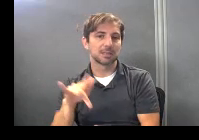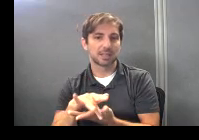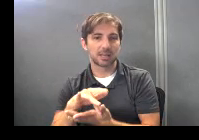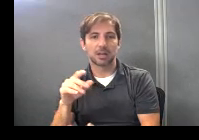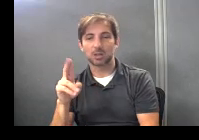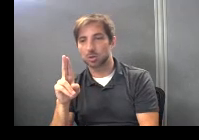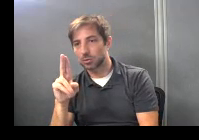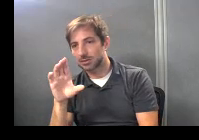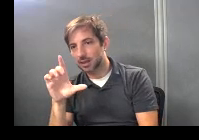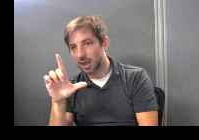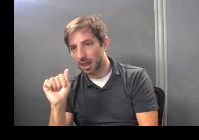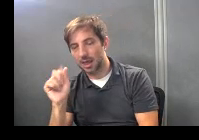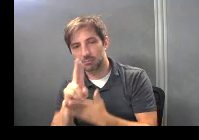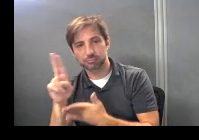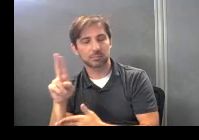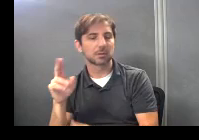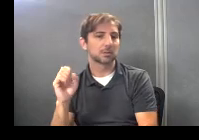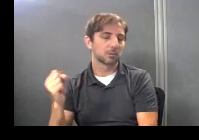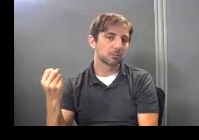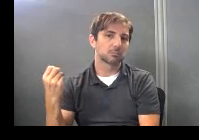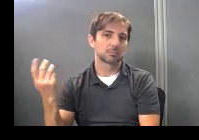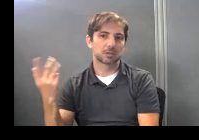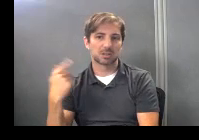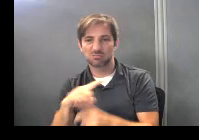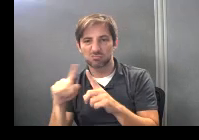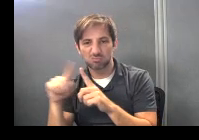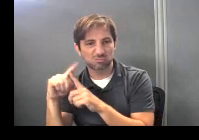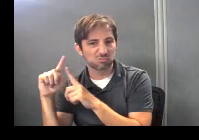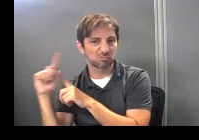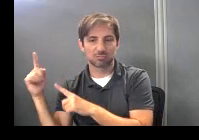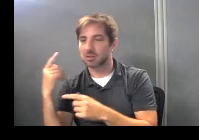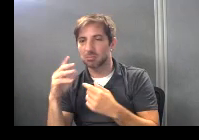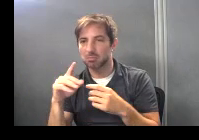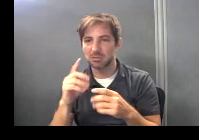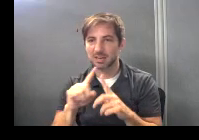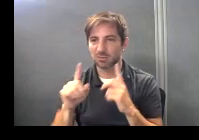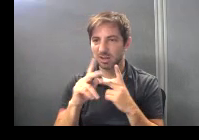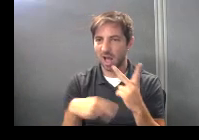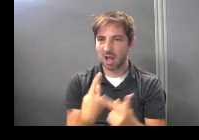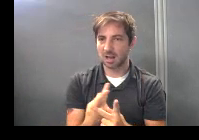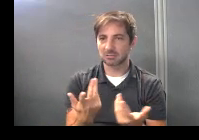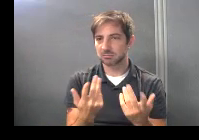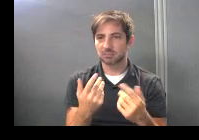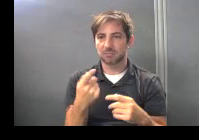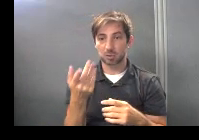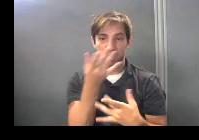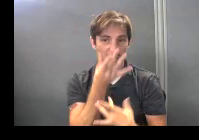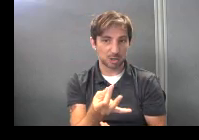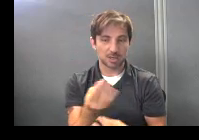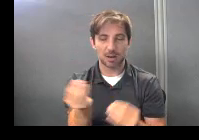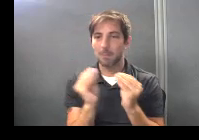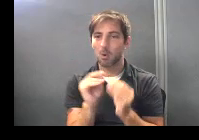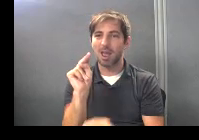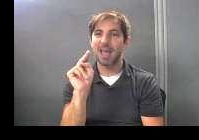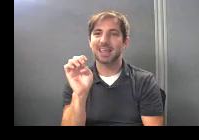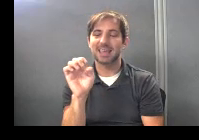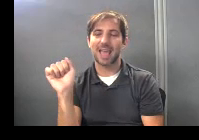A LOT OF FUNDED PROMPTS WE CAN PROVIDE TO YOU IF YOU ARE INTERESTED IN NEA FUNDED ORGANIZATIONS